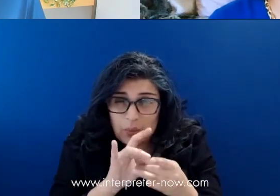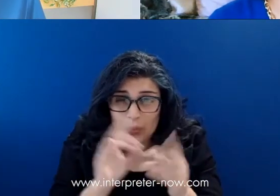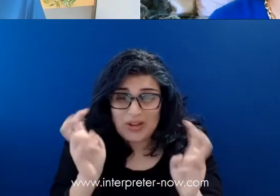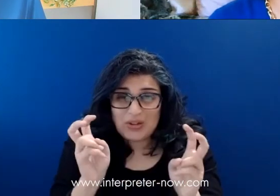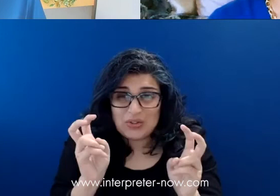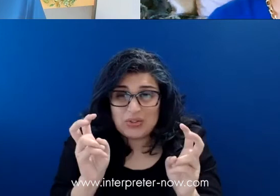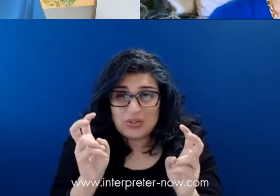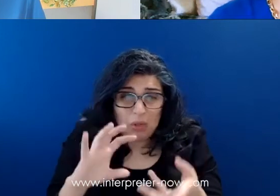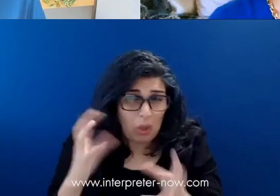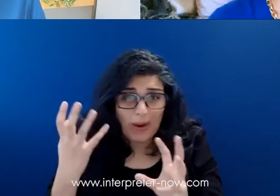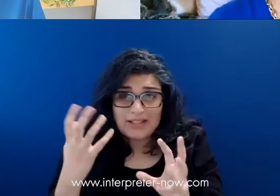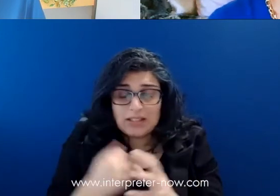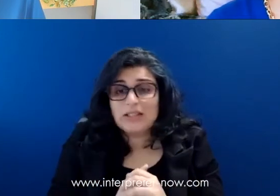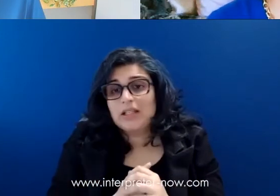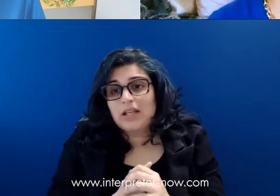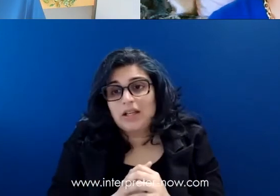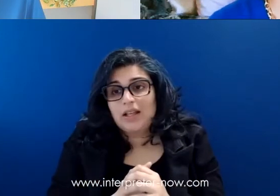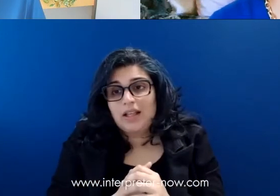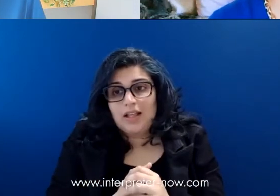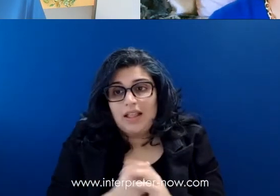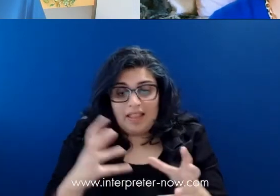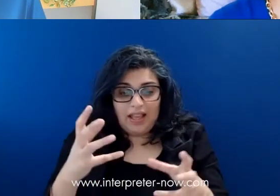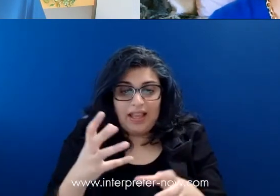crisis, gets the space to speak first.